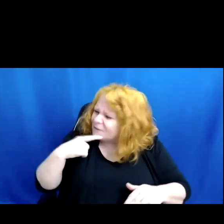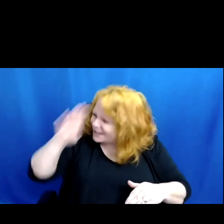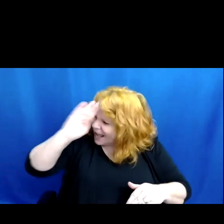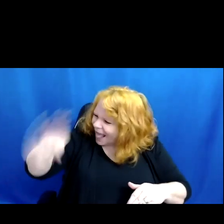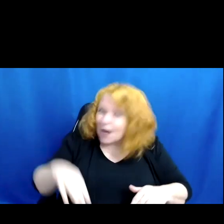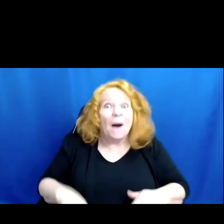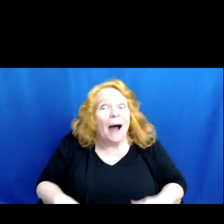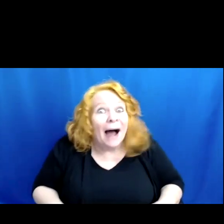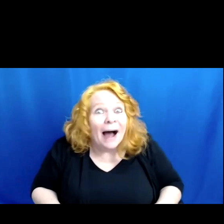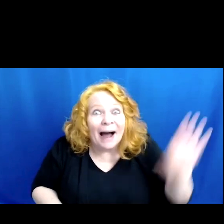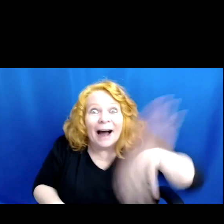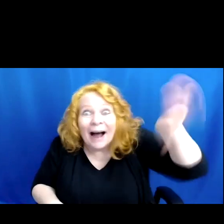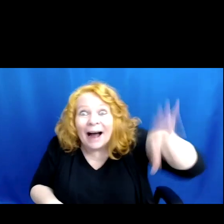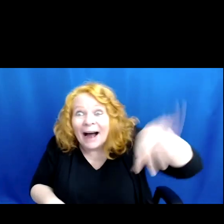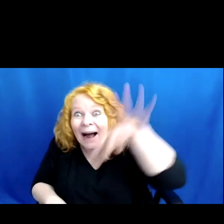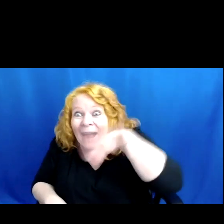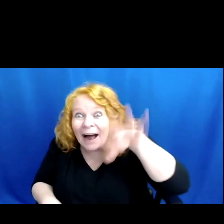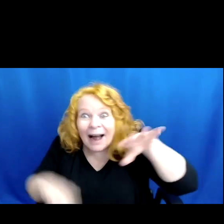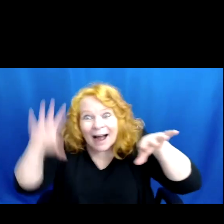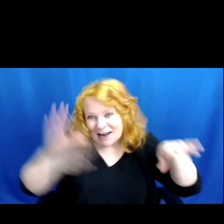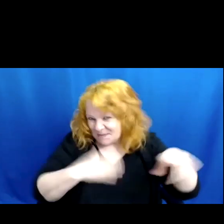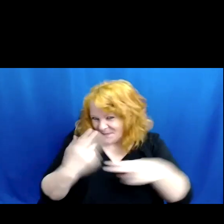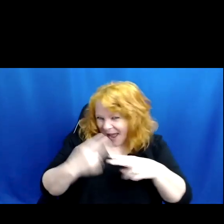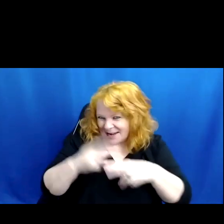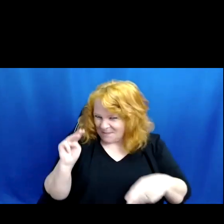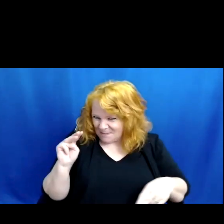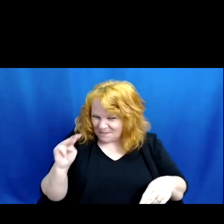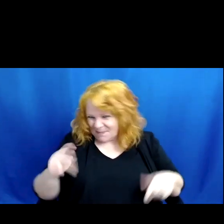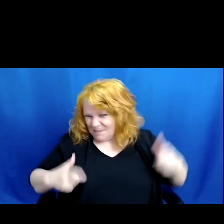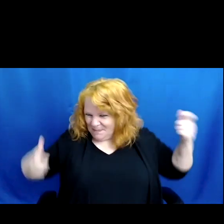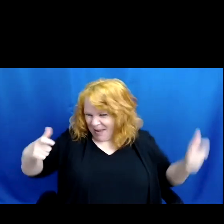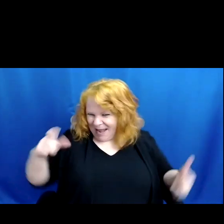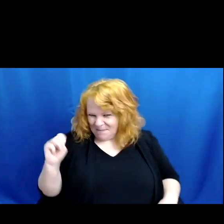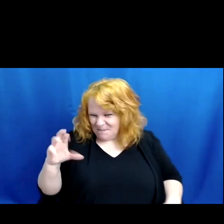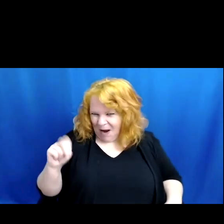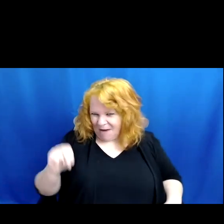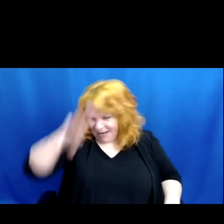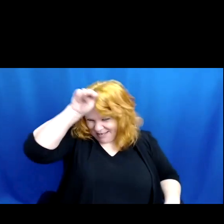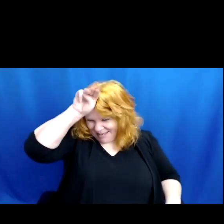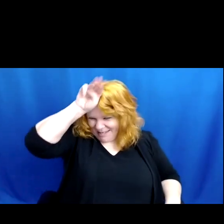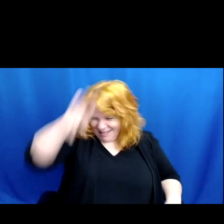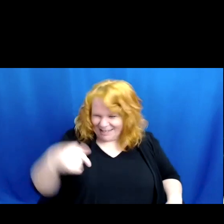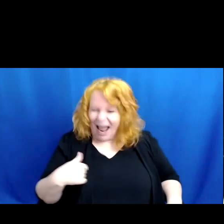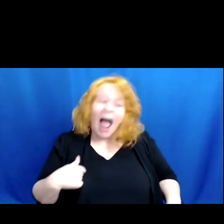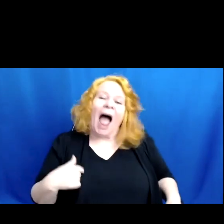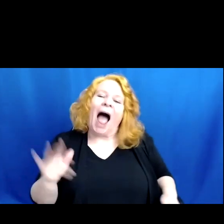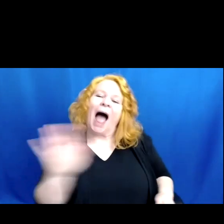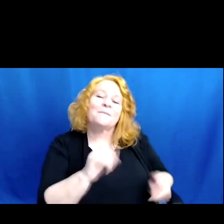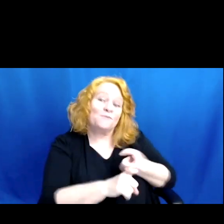Marvin: Boys and girls, hello, my name is Big Marvin, I am your friend.